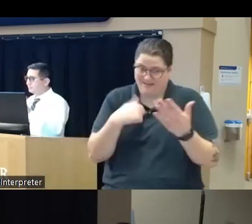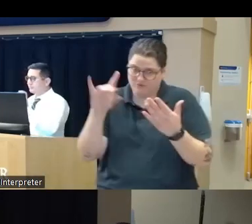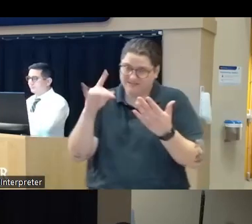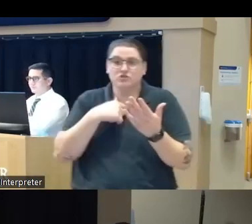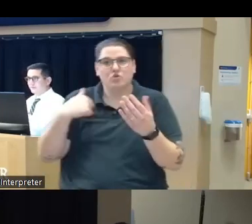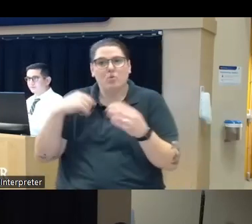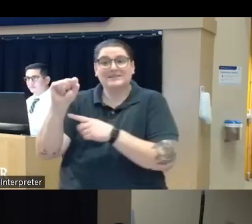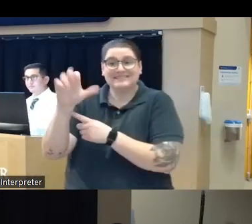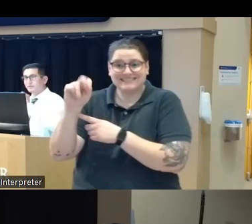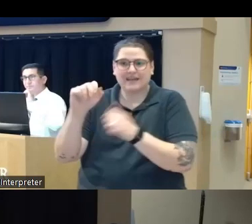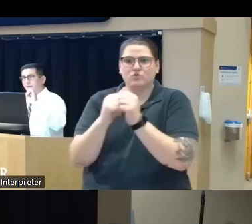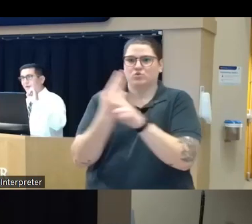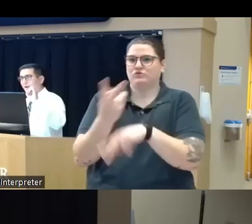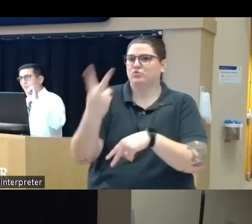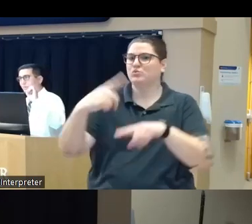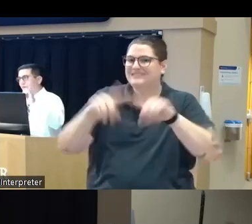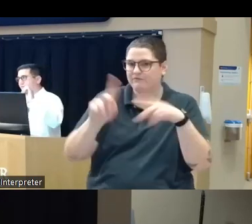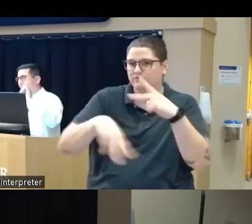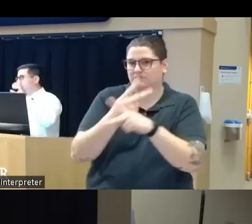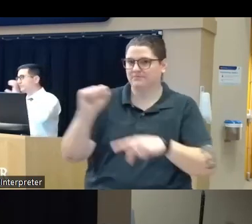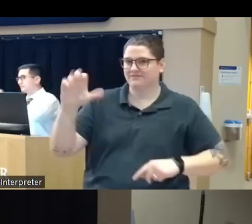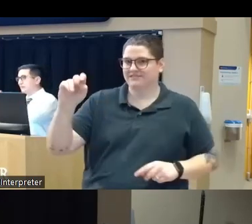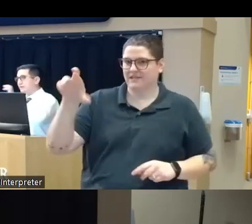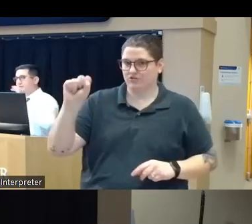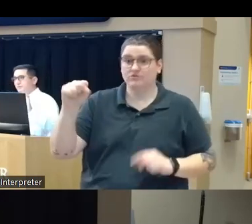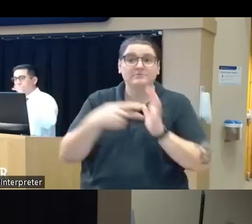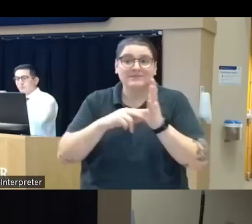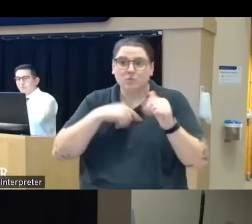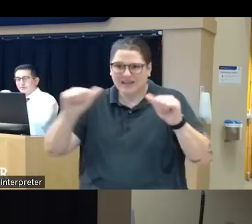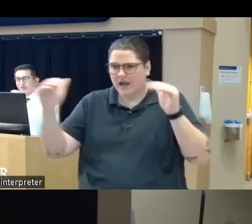people in two different scanners we were able to compare how well scanners did when you were